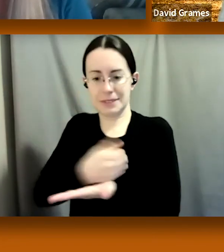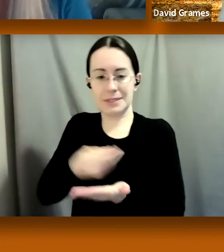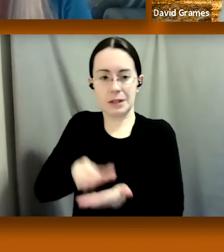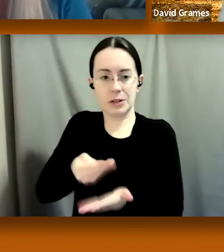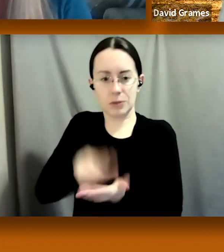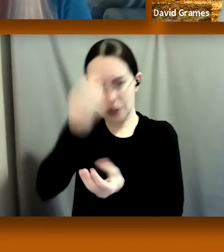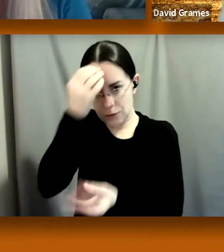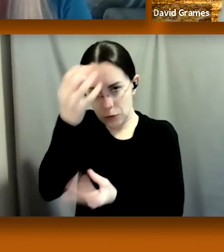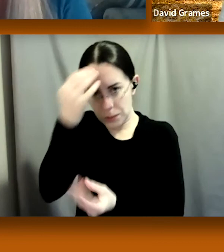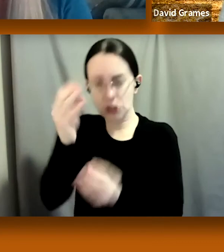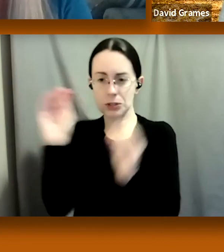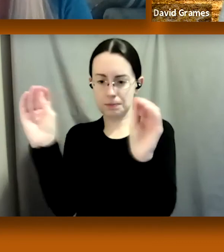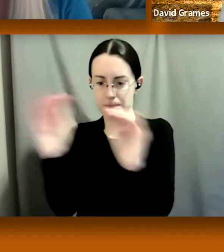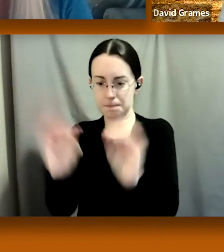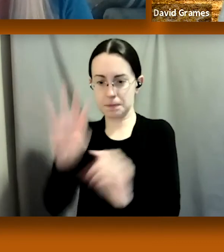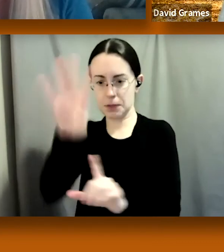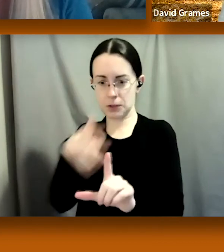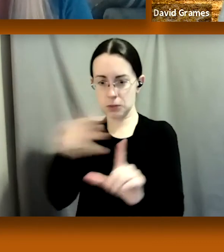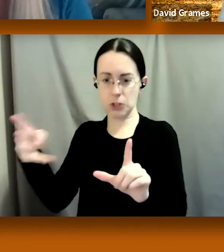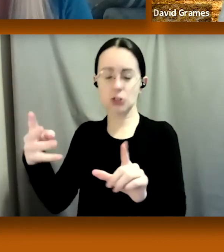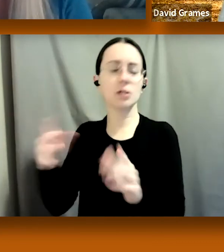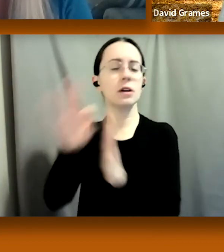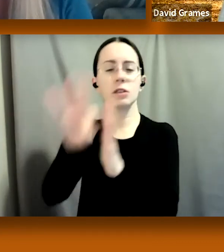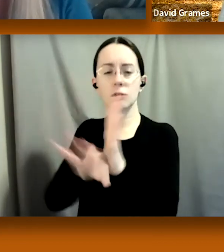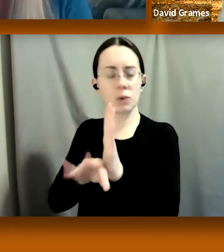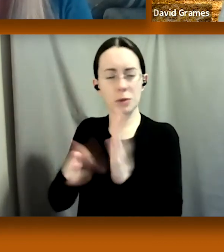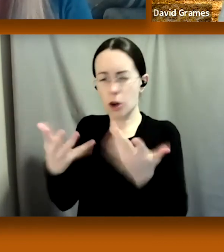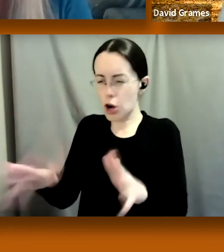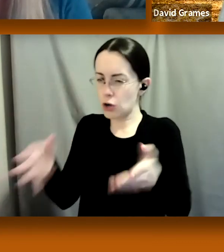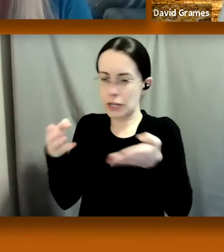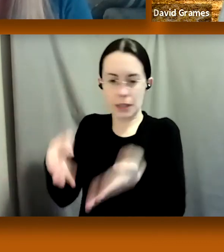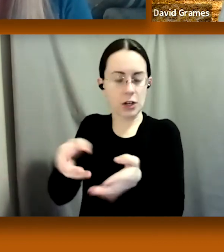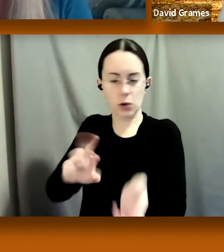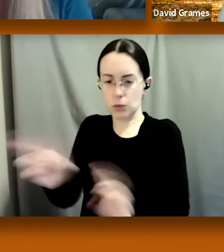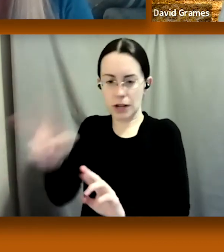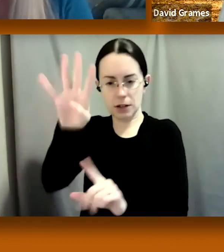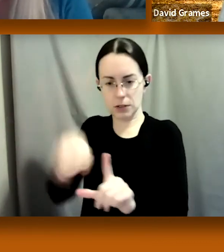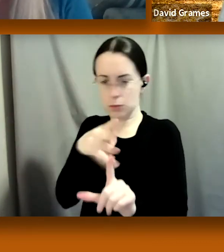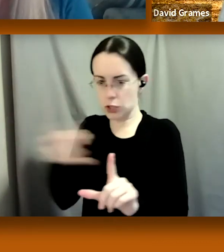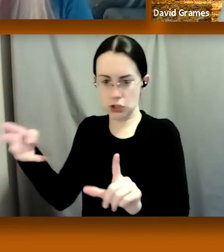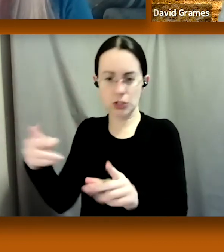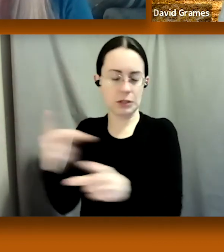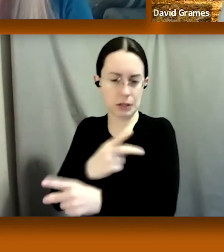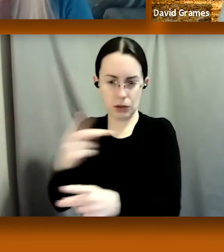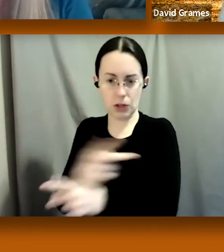will take care of that for you. It will also add on the applicable fringe benefit rate and ITS fees